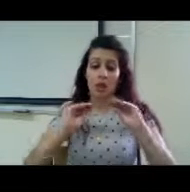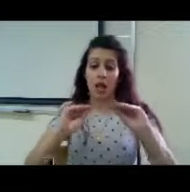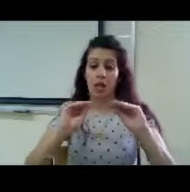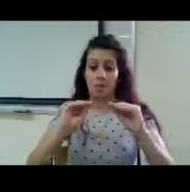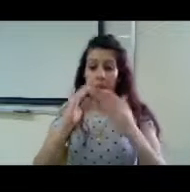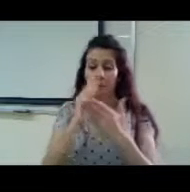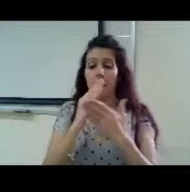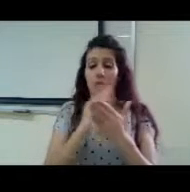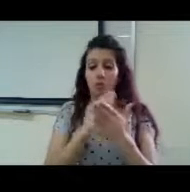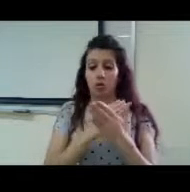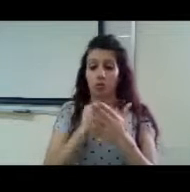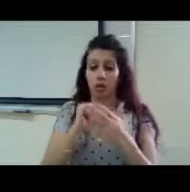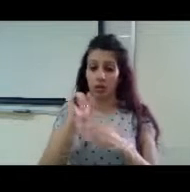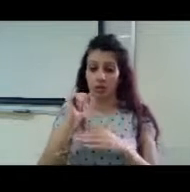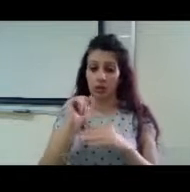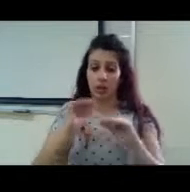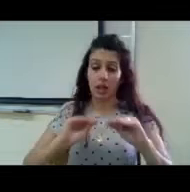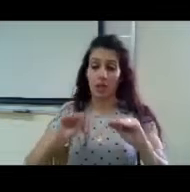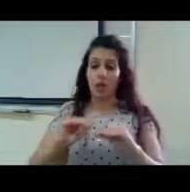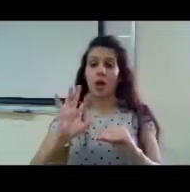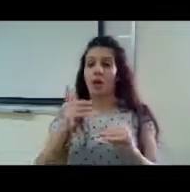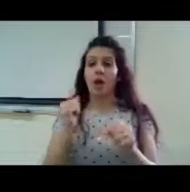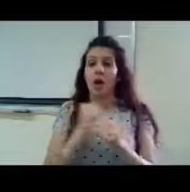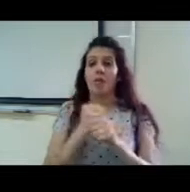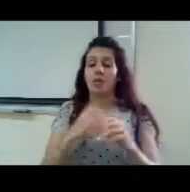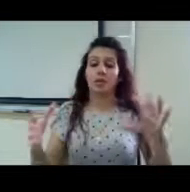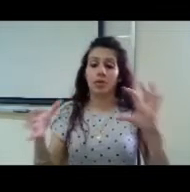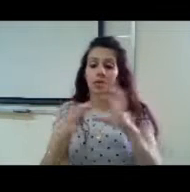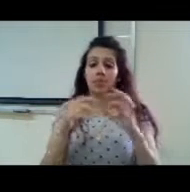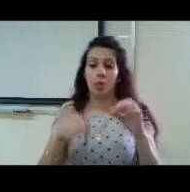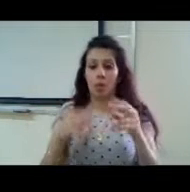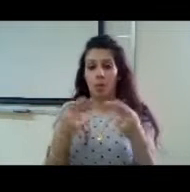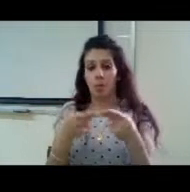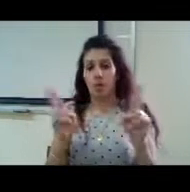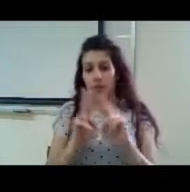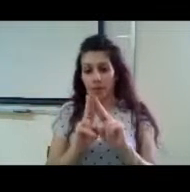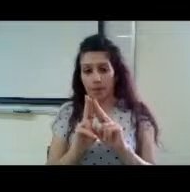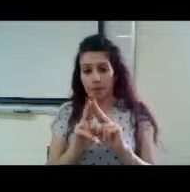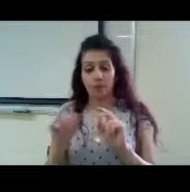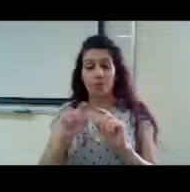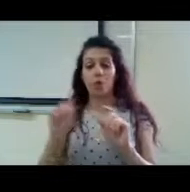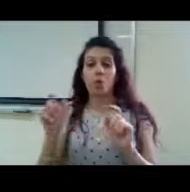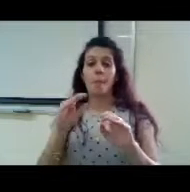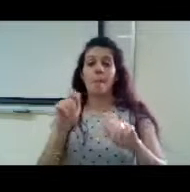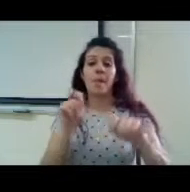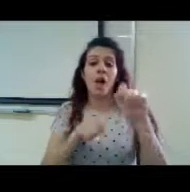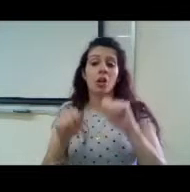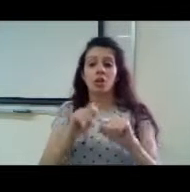bill Mortimer troubled young woman a hegemony leader I'm careful and would